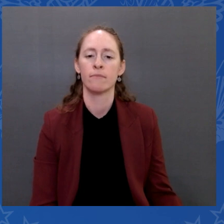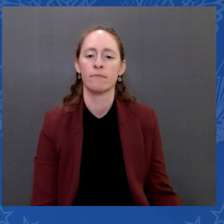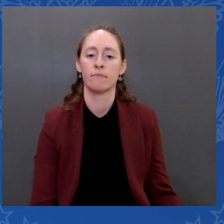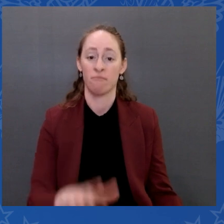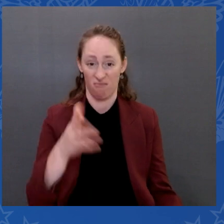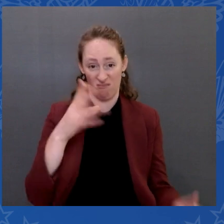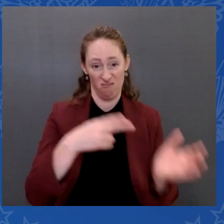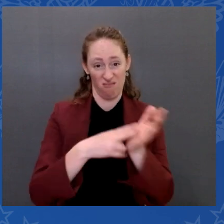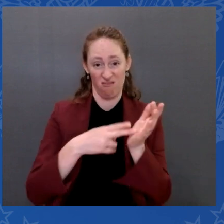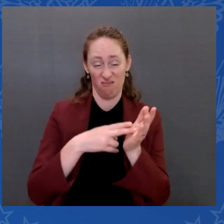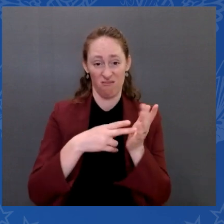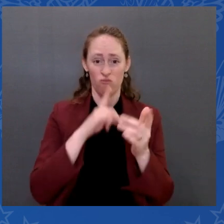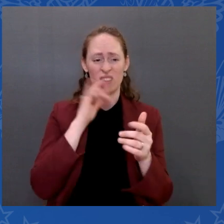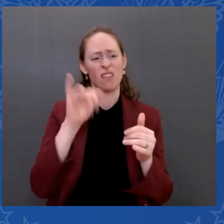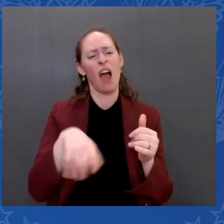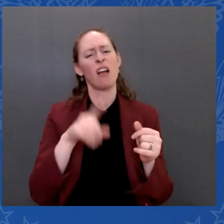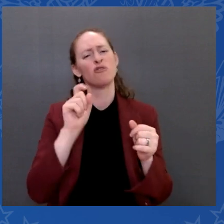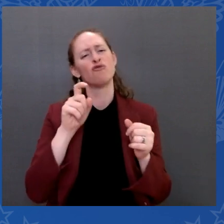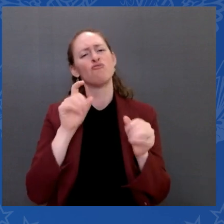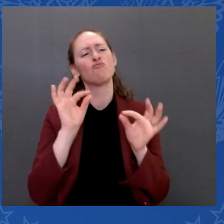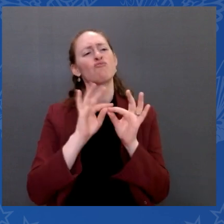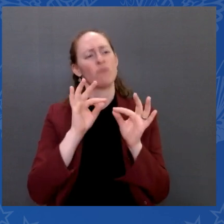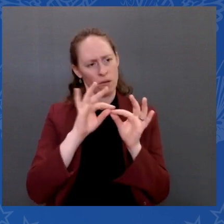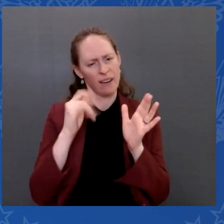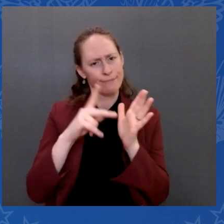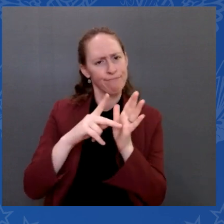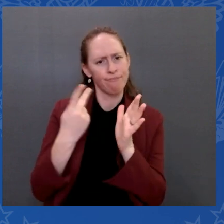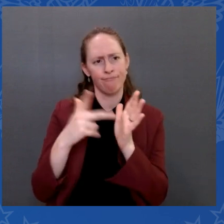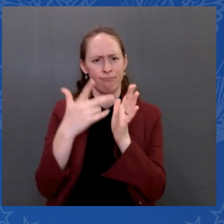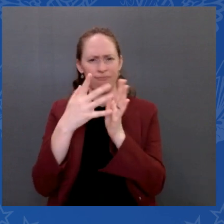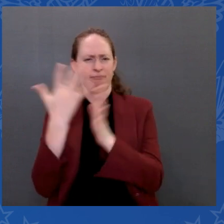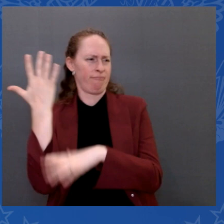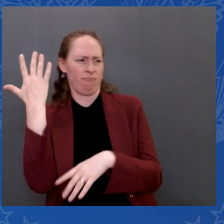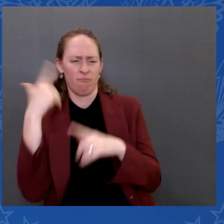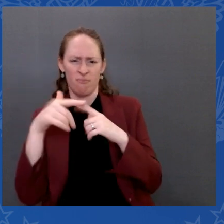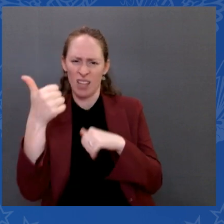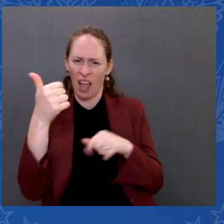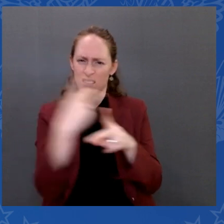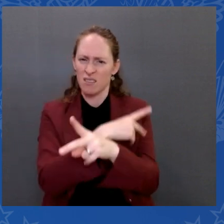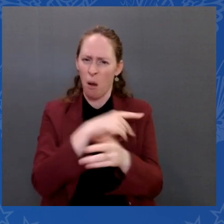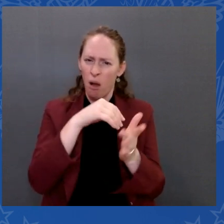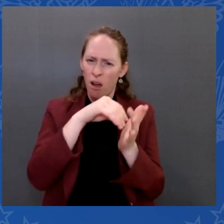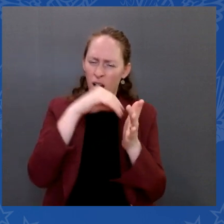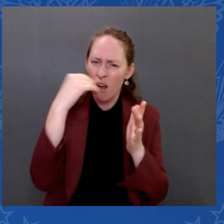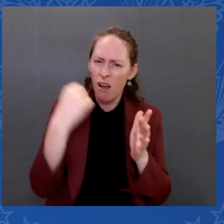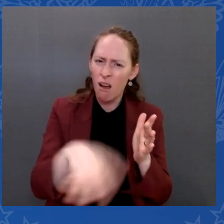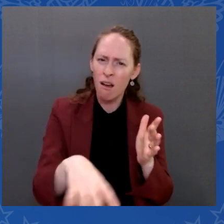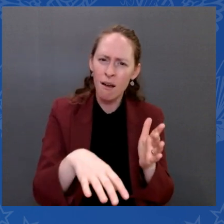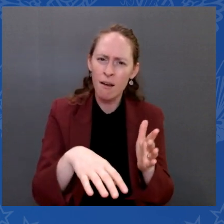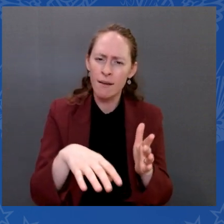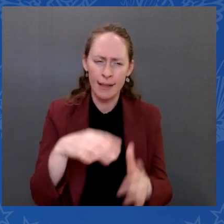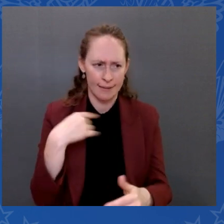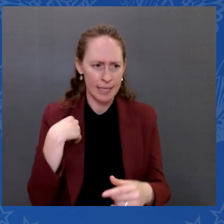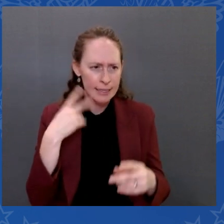driving inflation in our industry and challenges throughout our supply chain. And I would say that semiconductor manufacturing,